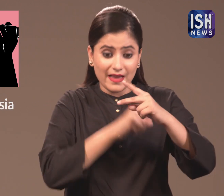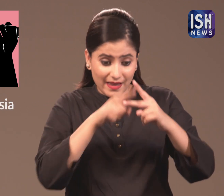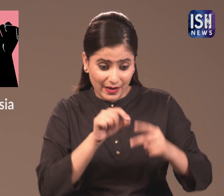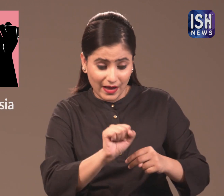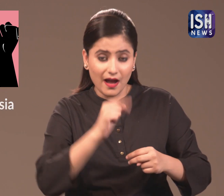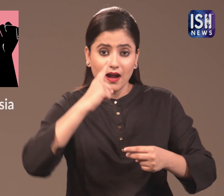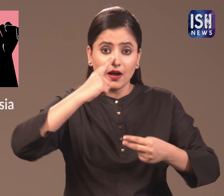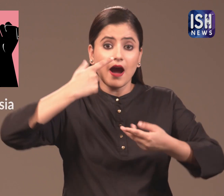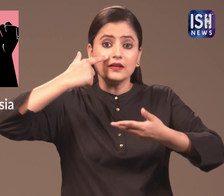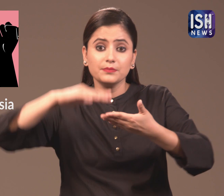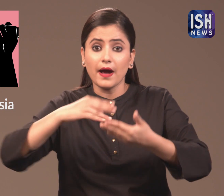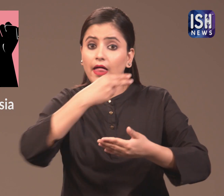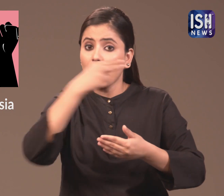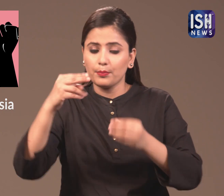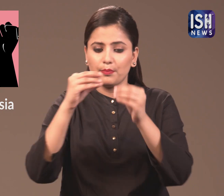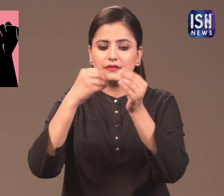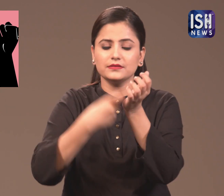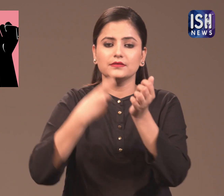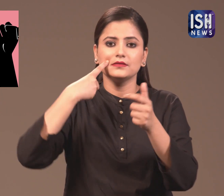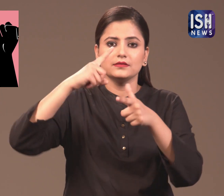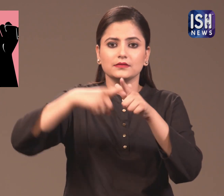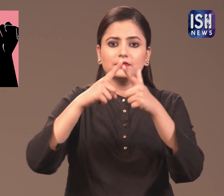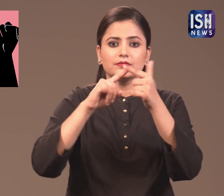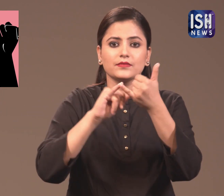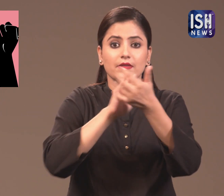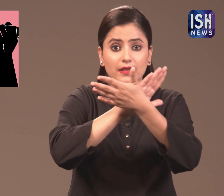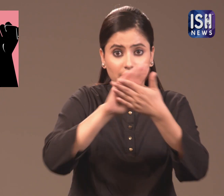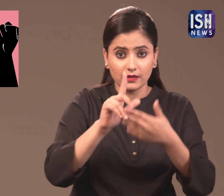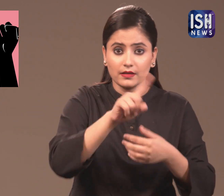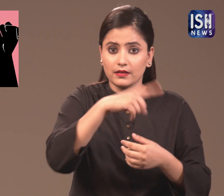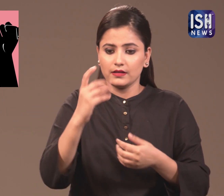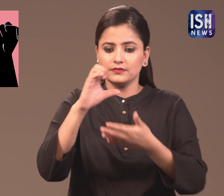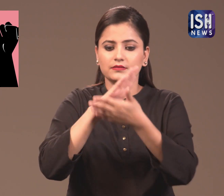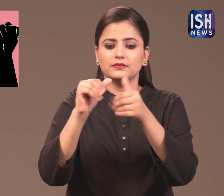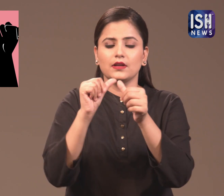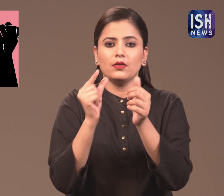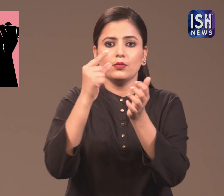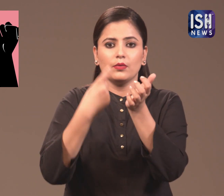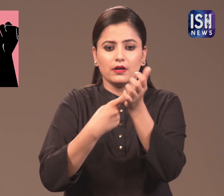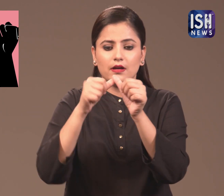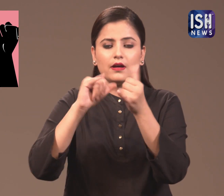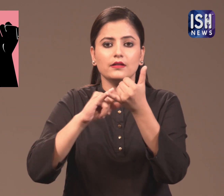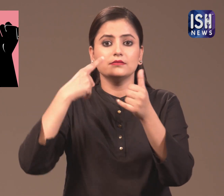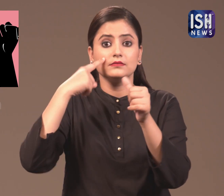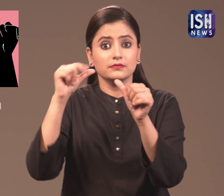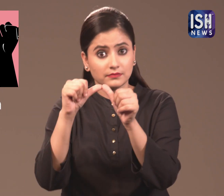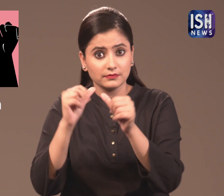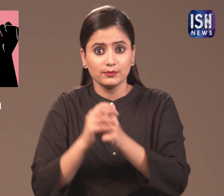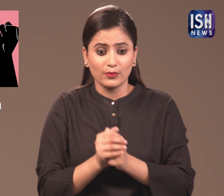Her husband was Brijesh Chaurasia.